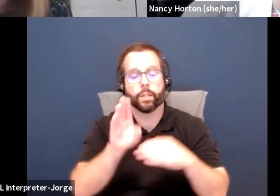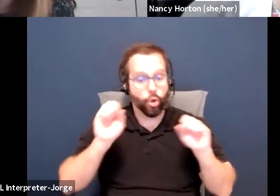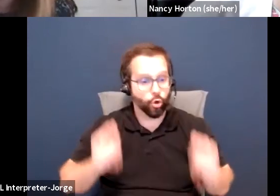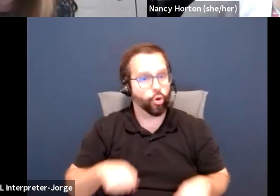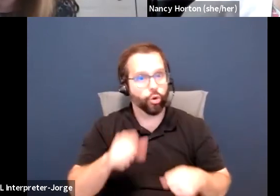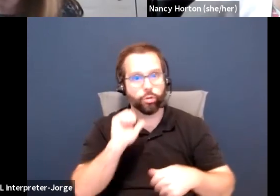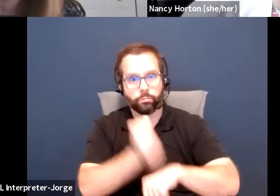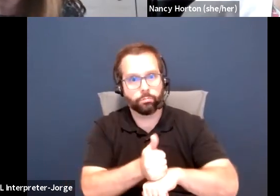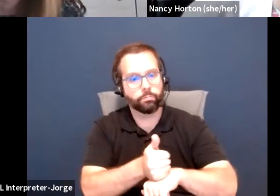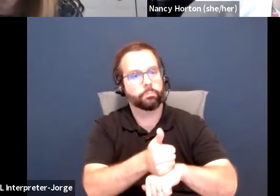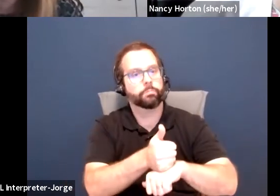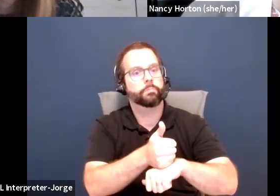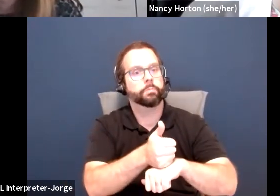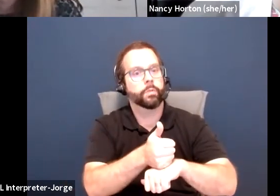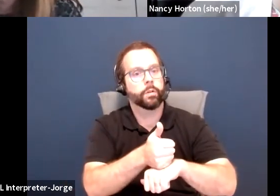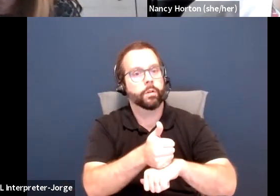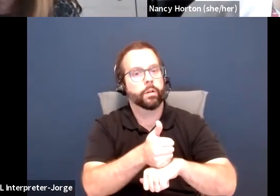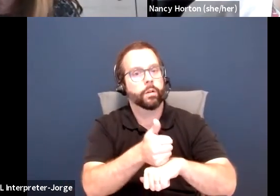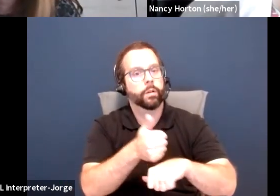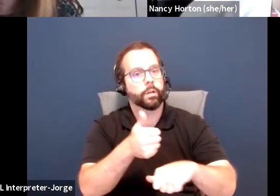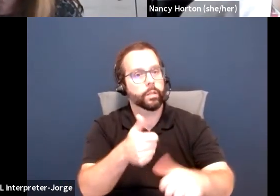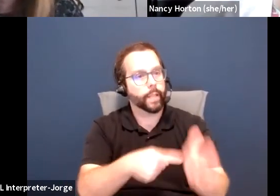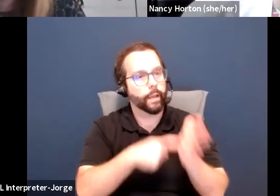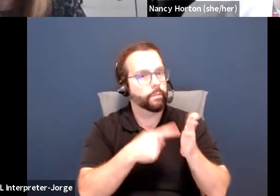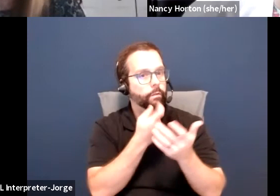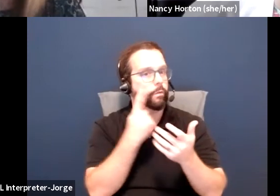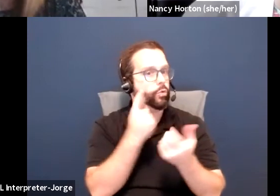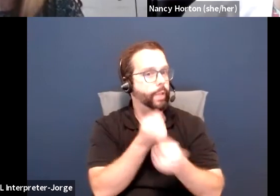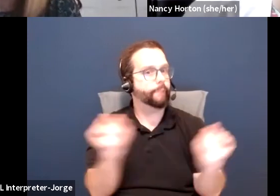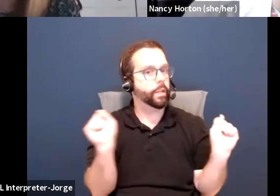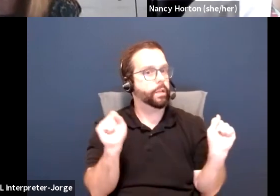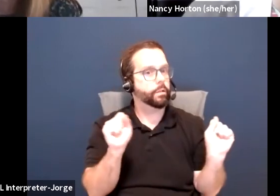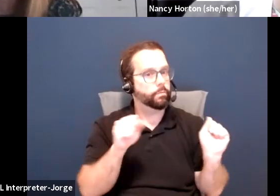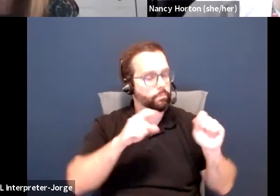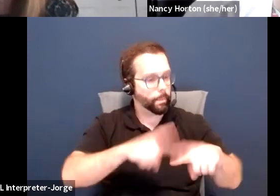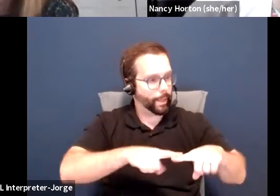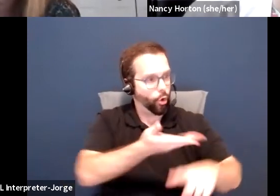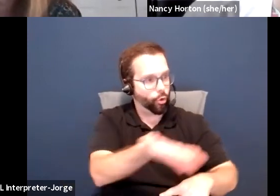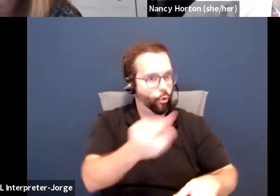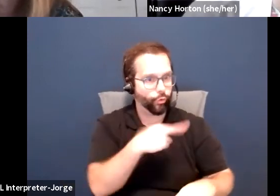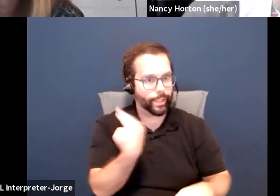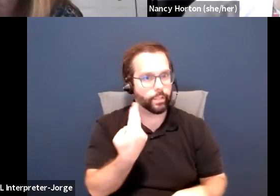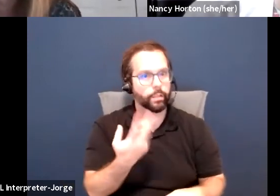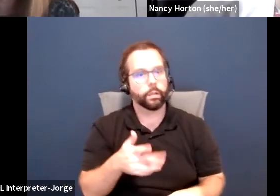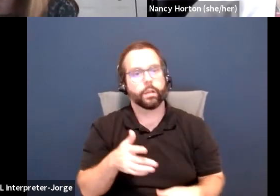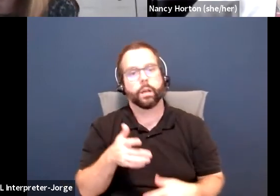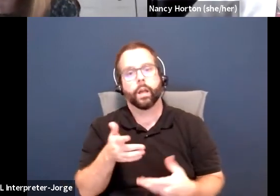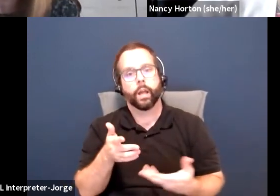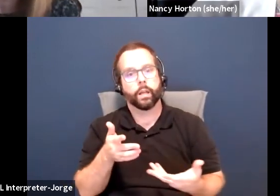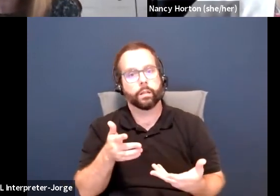here. But -- you said covered entities may establish legitimate necessary I safety requirements based on actual